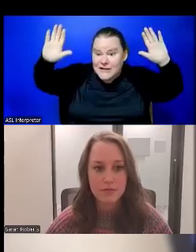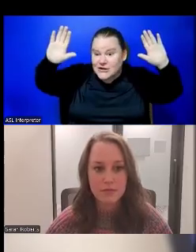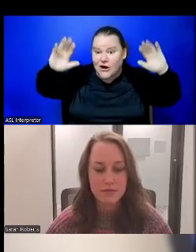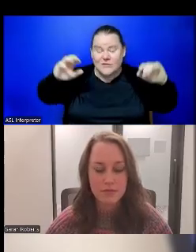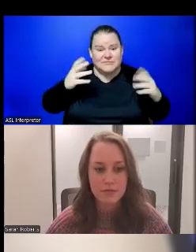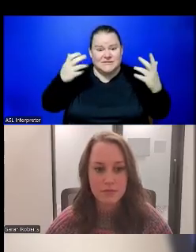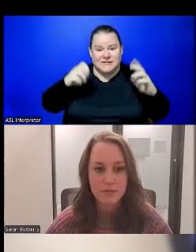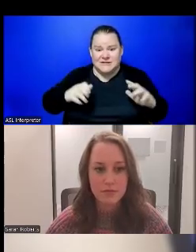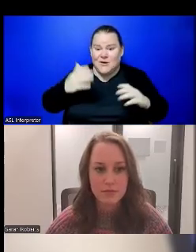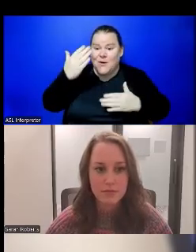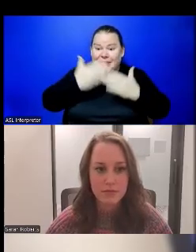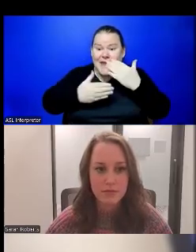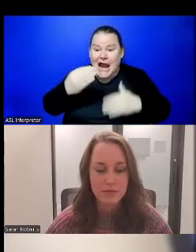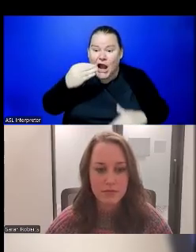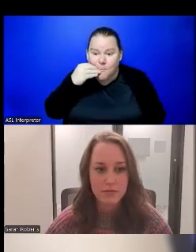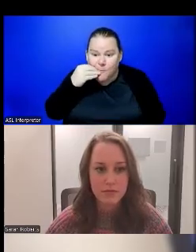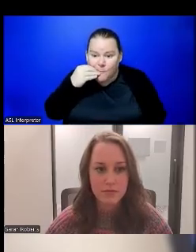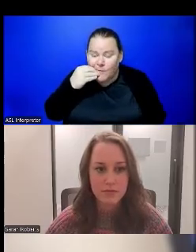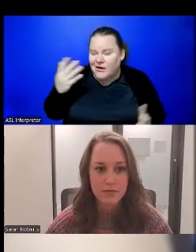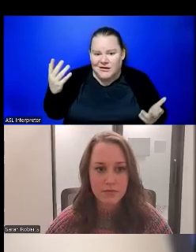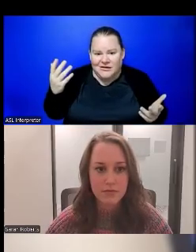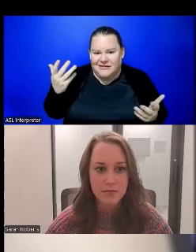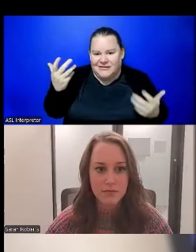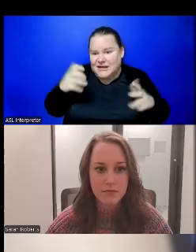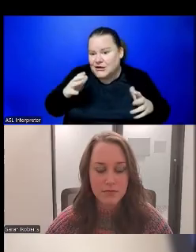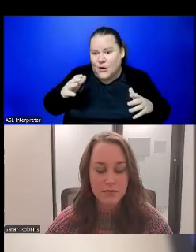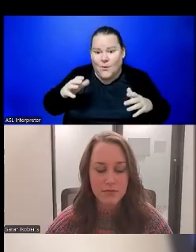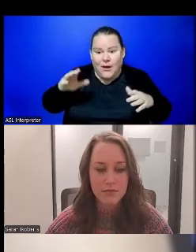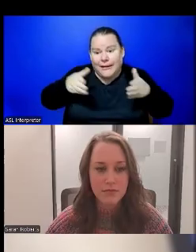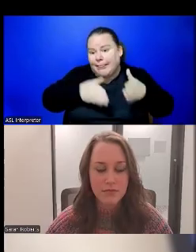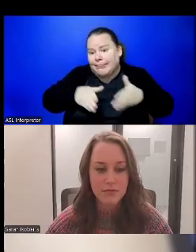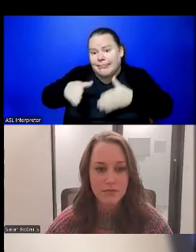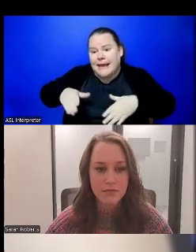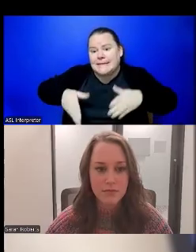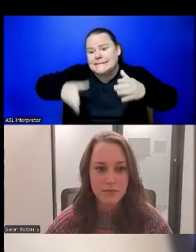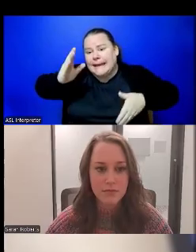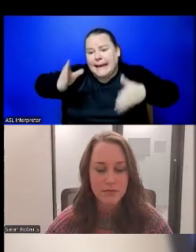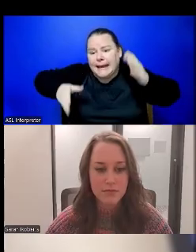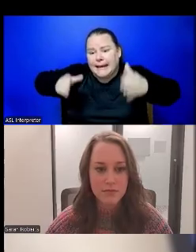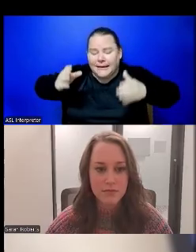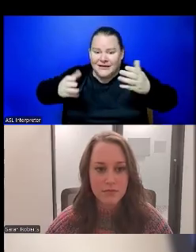hand in their mouth. They don't want to kick their legs. They don't want you. When you try to stand them up, their legs will